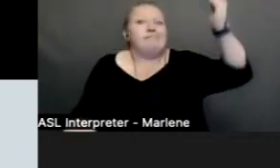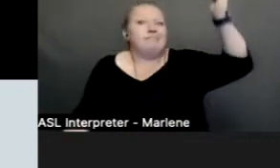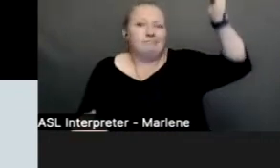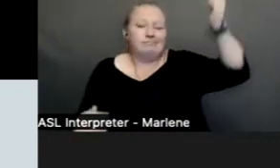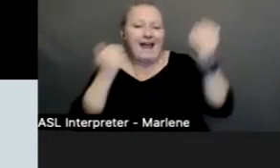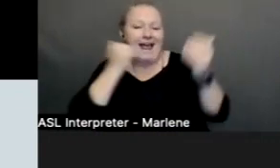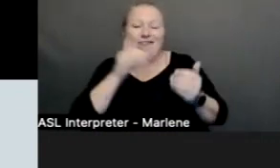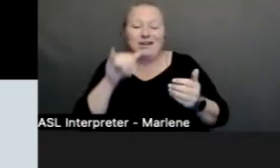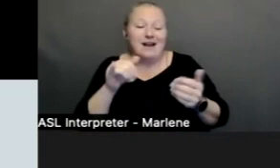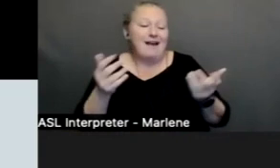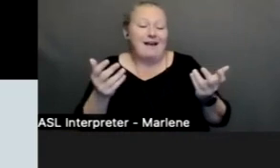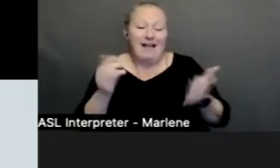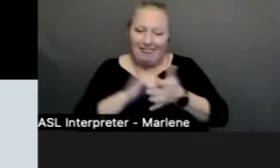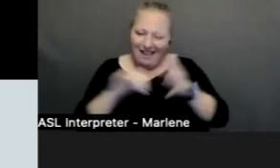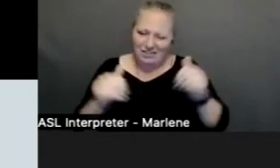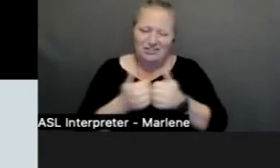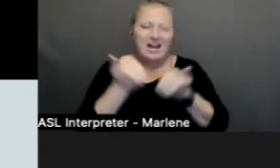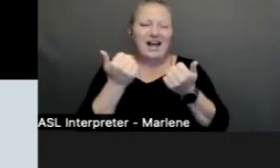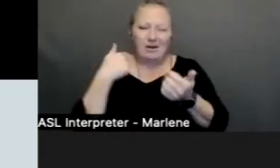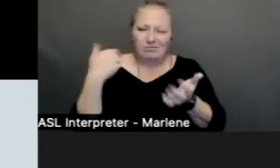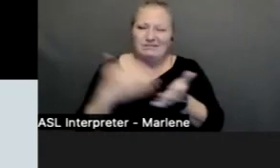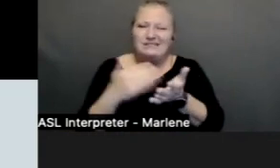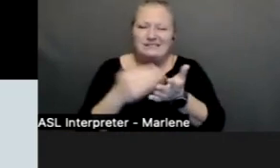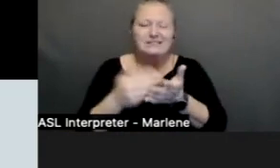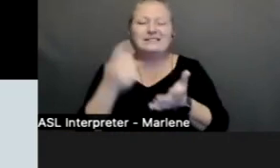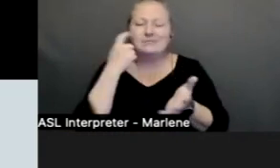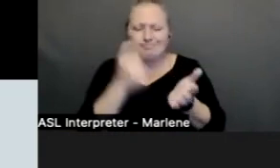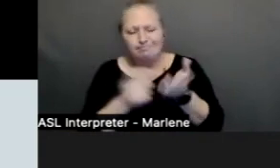And that's the challenge that we often are, we're starting to see him more and more.